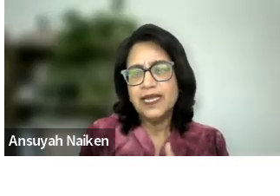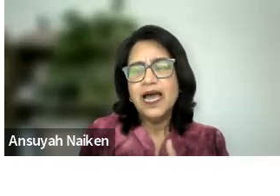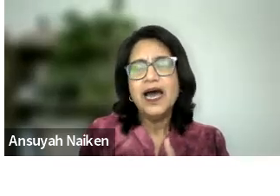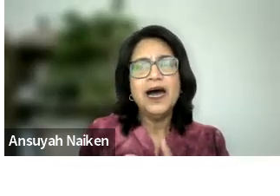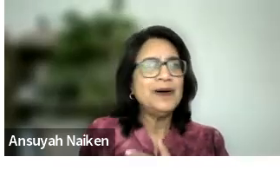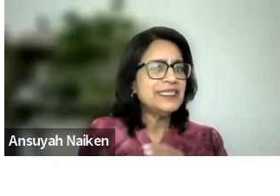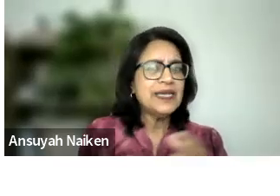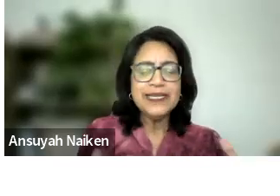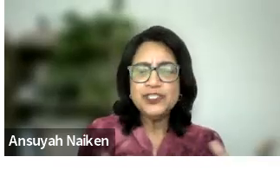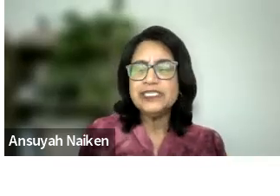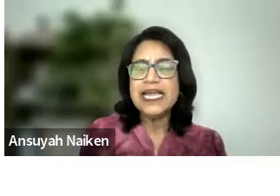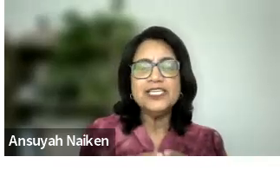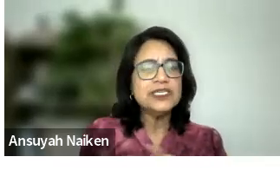So, as a, an independent live center, part of the literature, part of the resources that you can put out there, to help Asian families engage in these kind of conversations, that would be helpful.